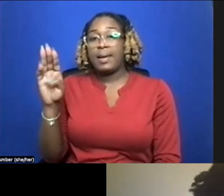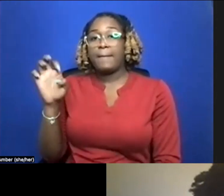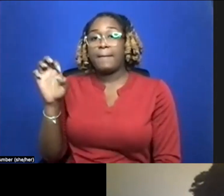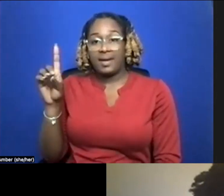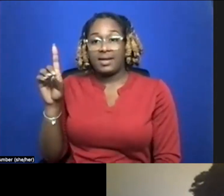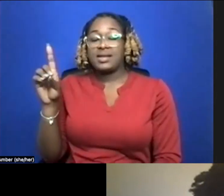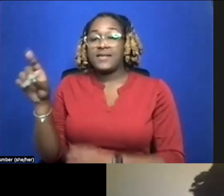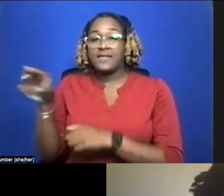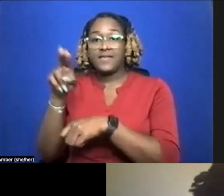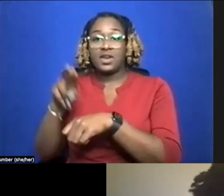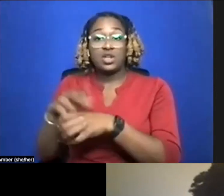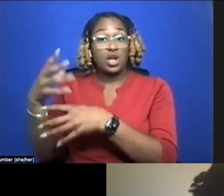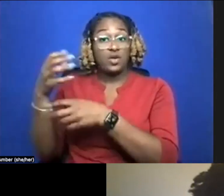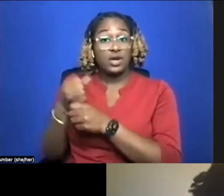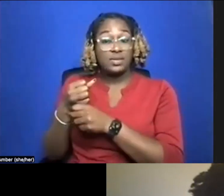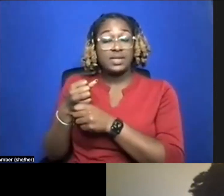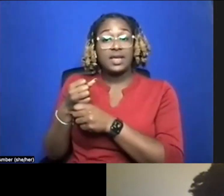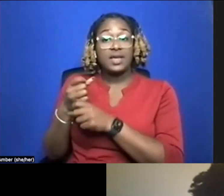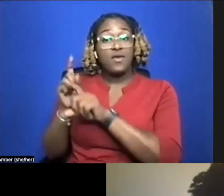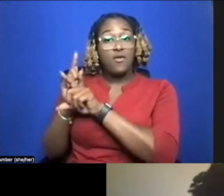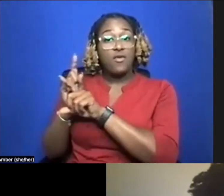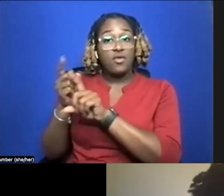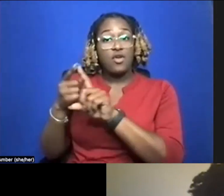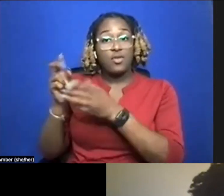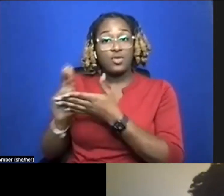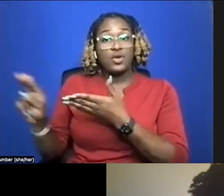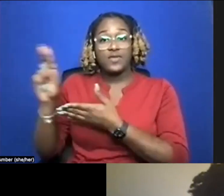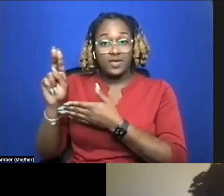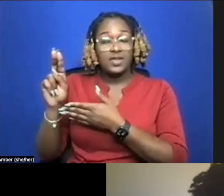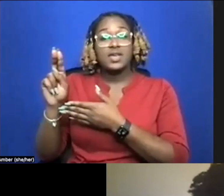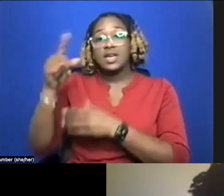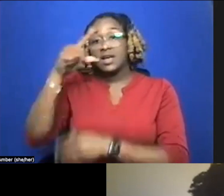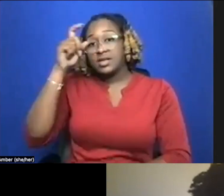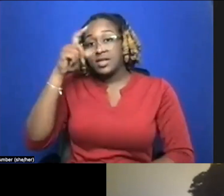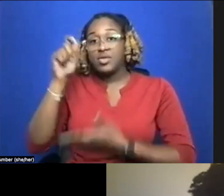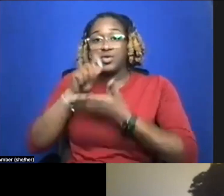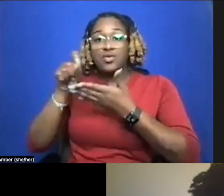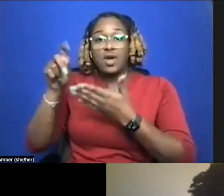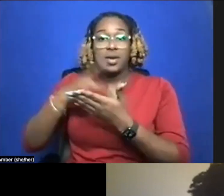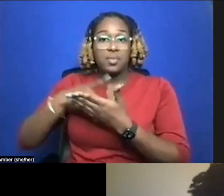recipient of fellowships from Naropa University's Summer Writing Program, Tin House, Kenyon Review